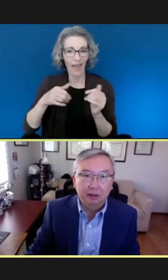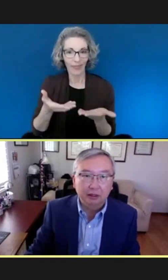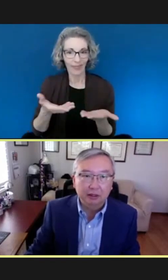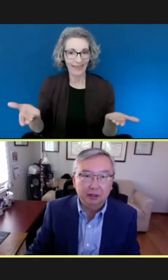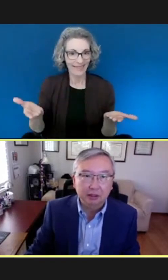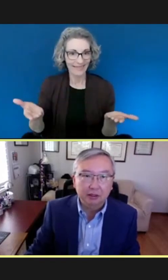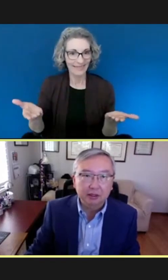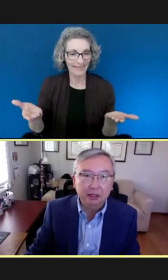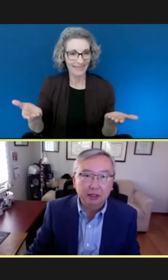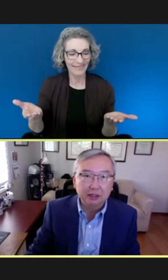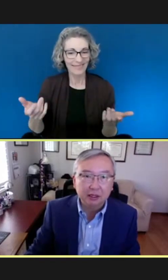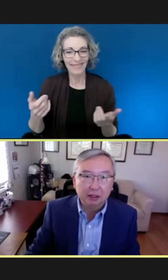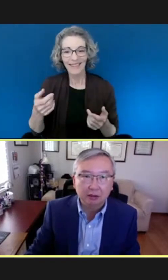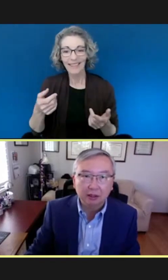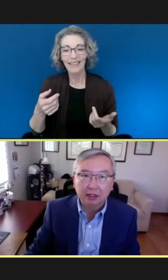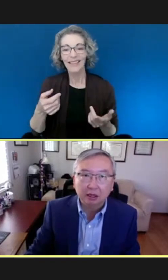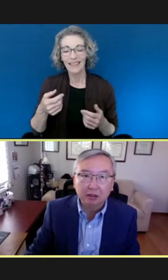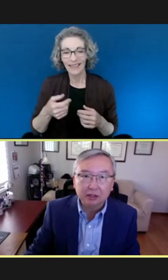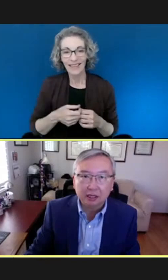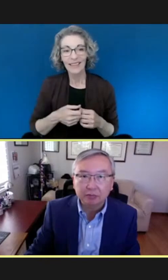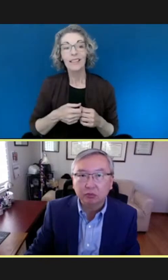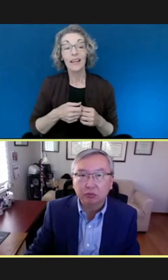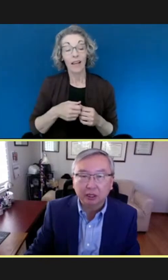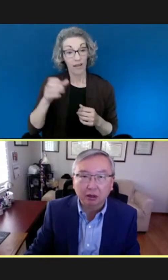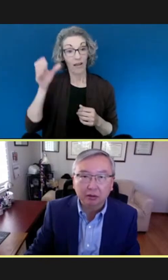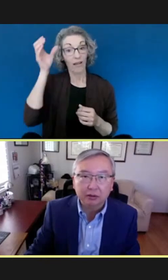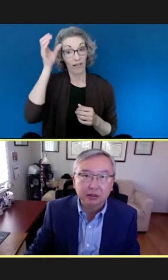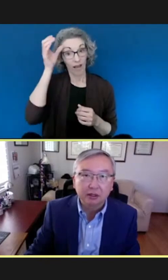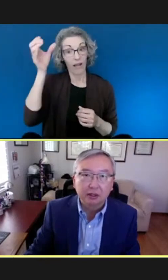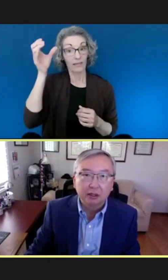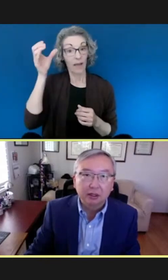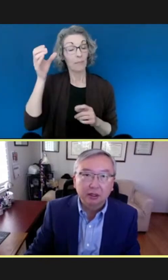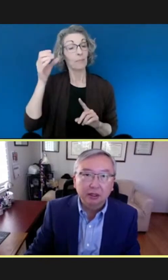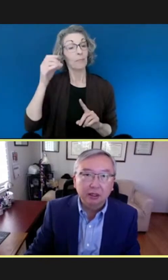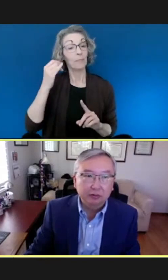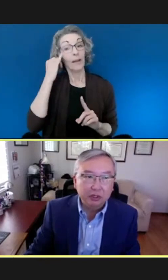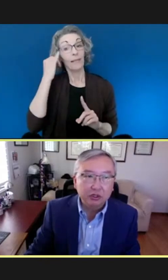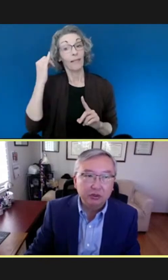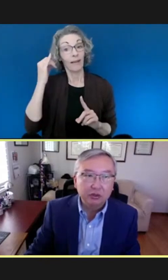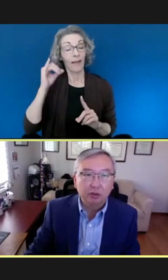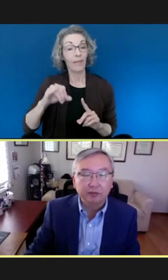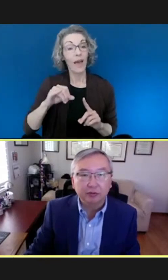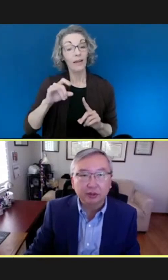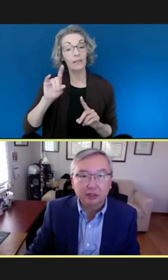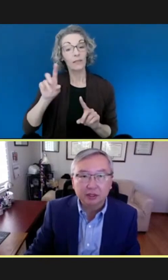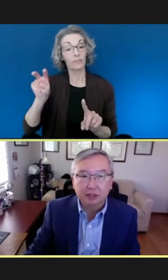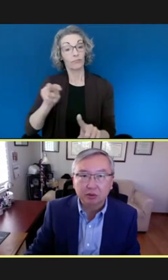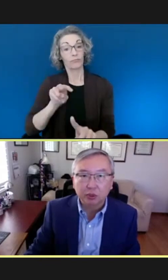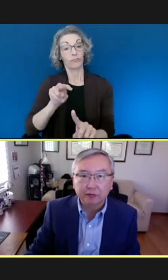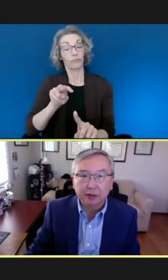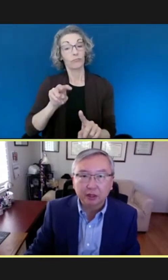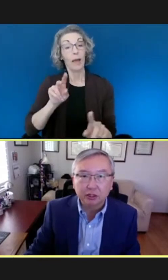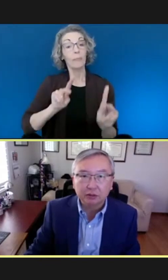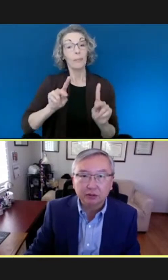It is a concept that regards individuals with differences in brain function and